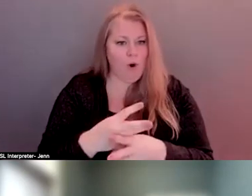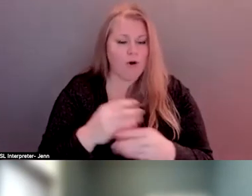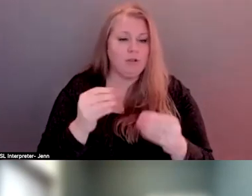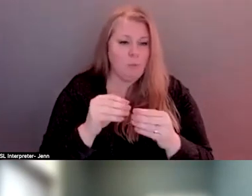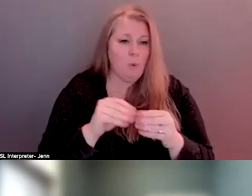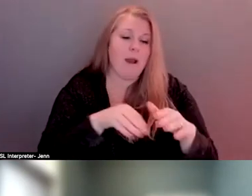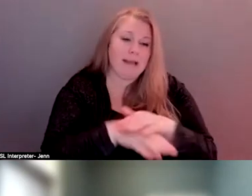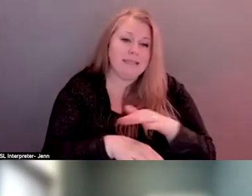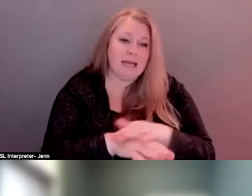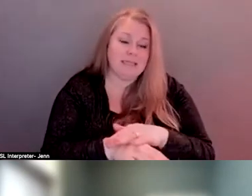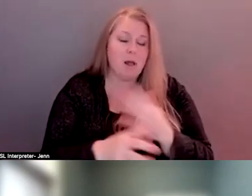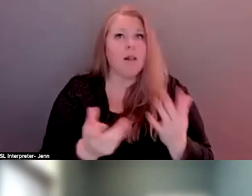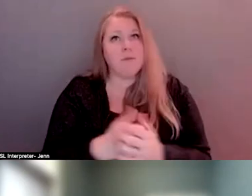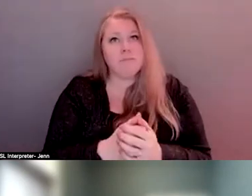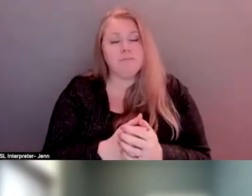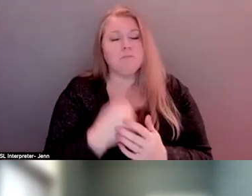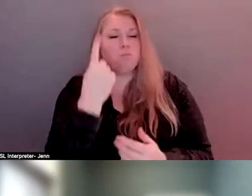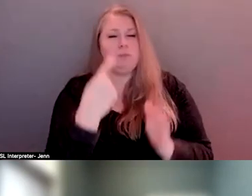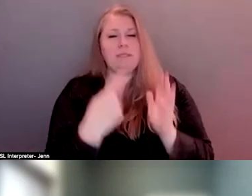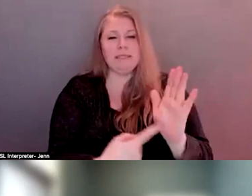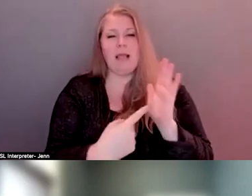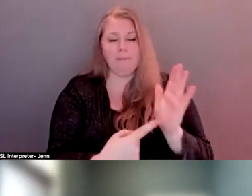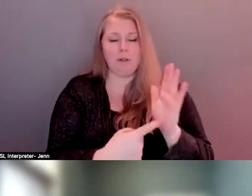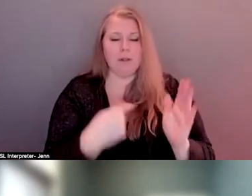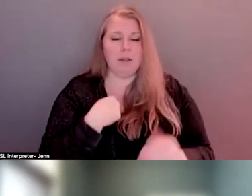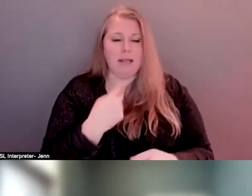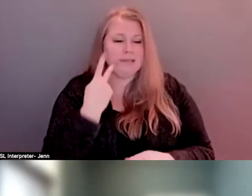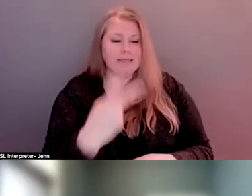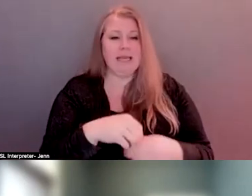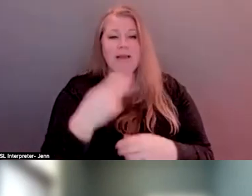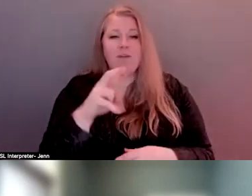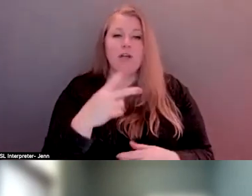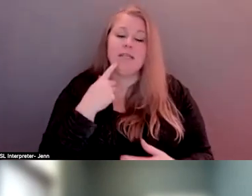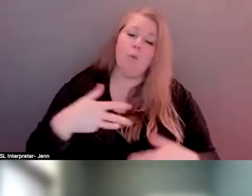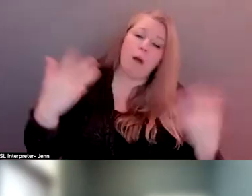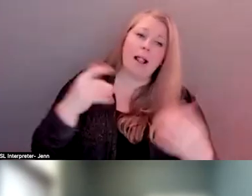I think one of the examples often used in VR is, well if you have a mobility impairment,